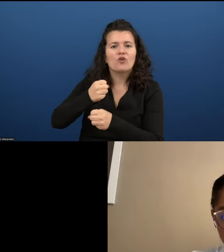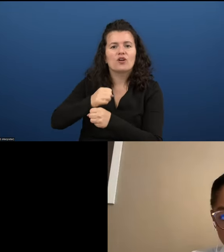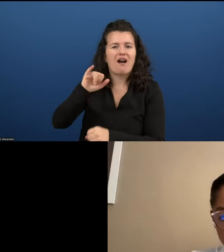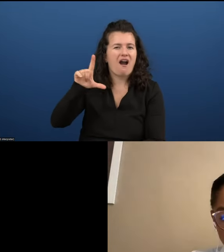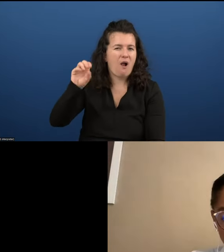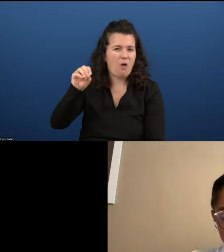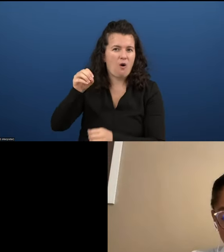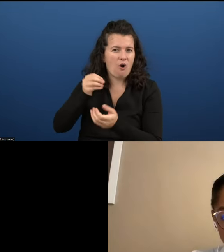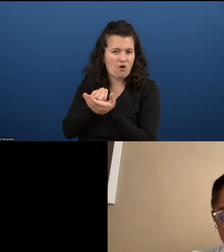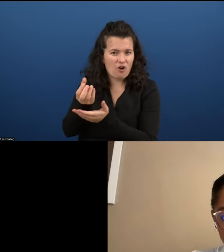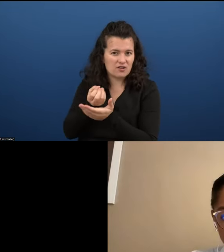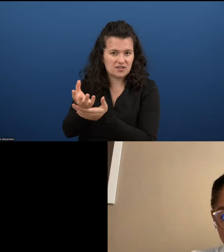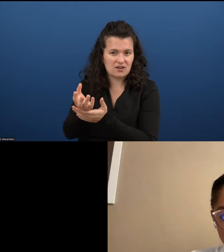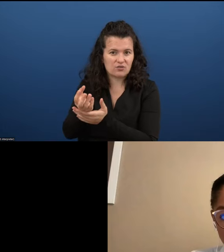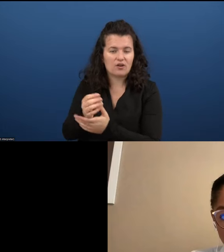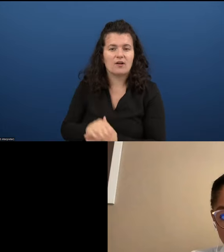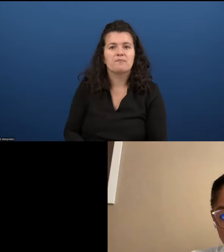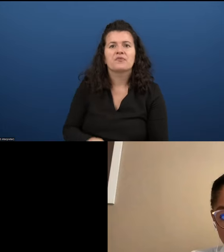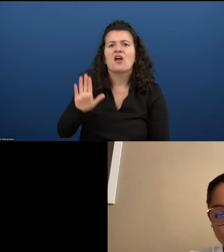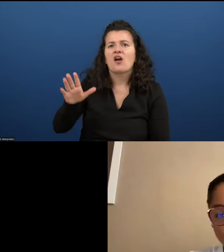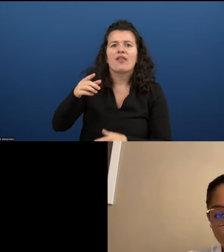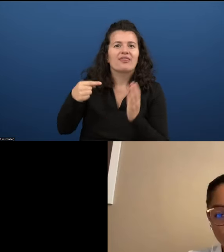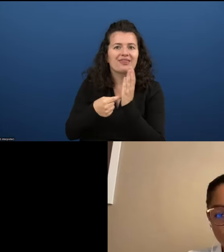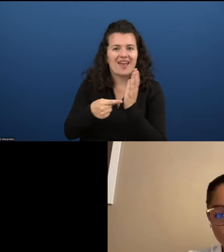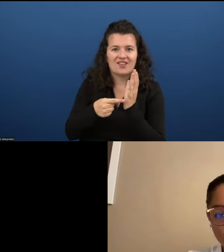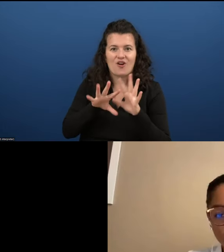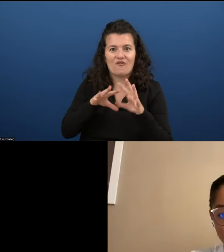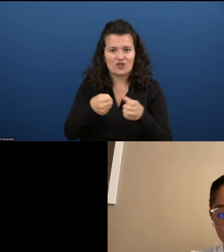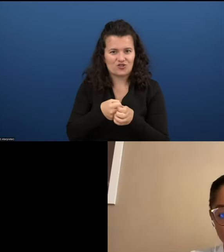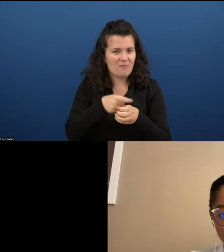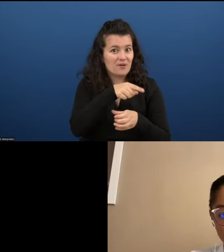the organization of the technical workshop held earlier this month for National Business